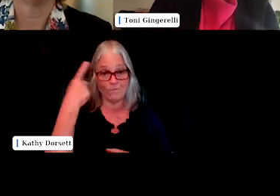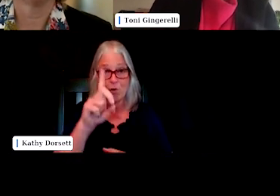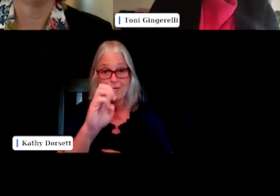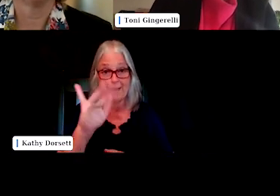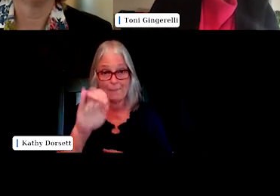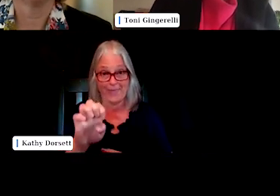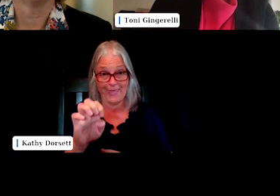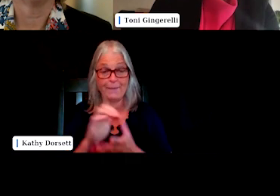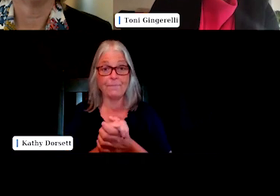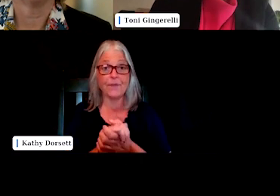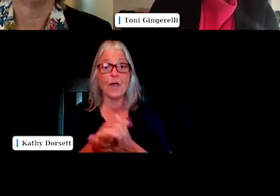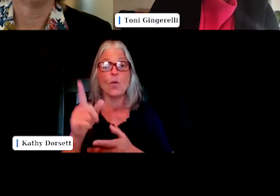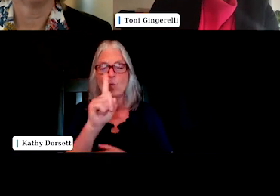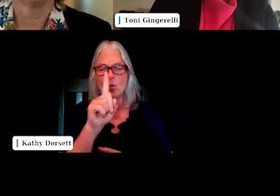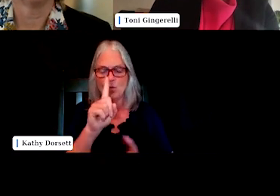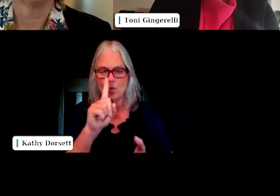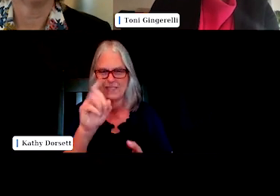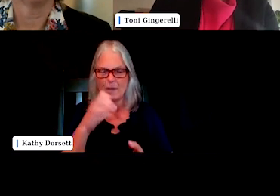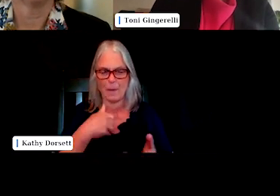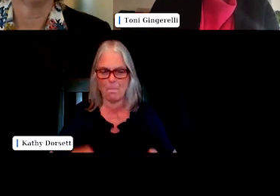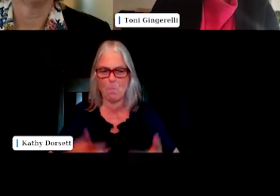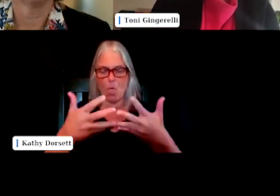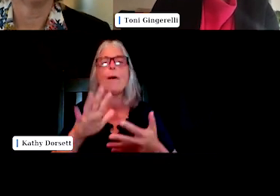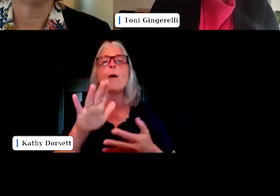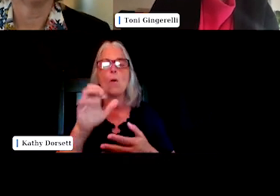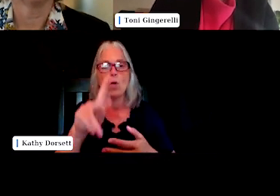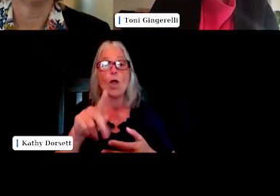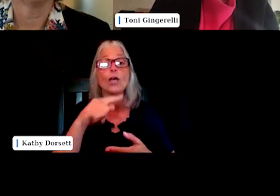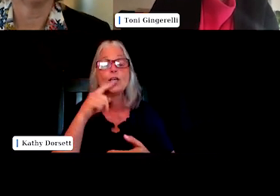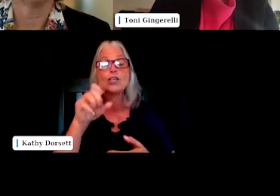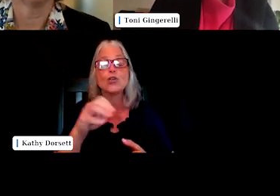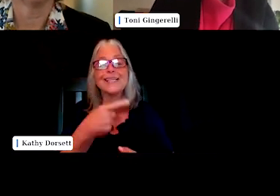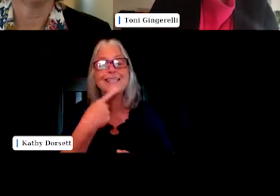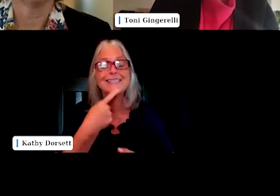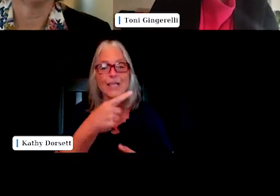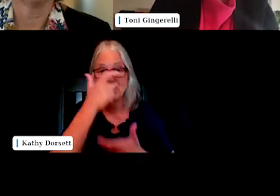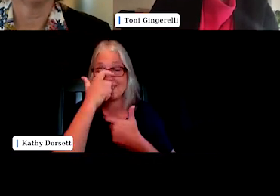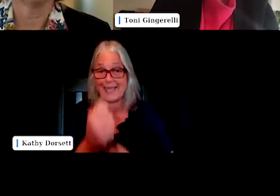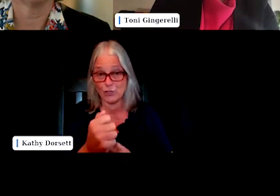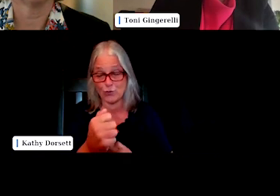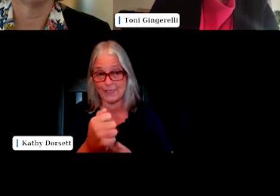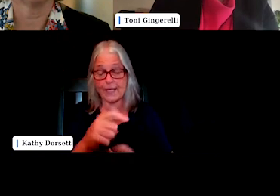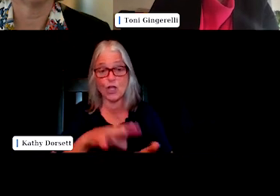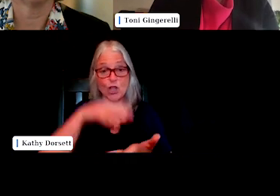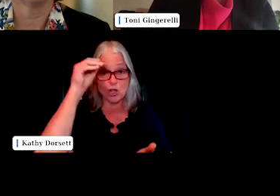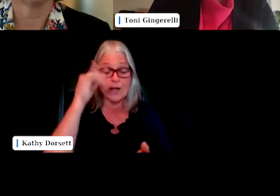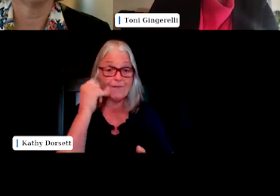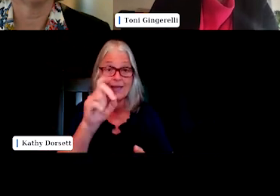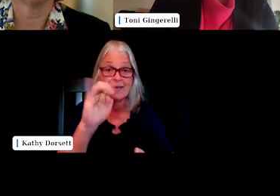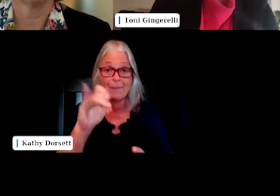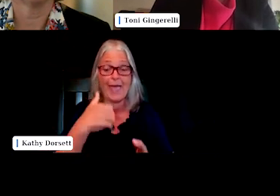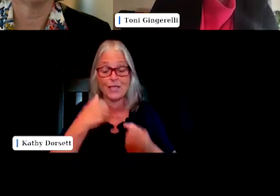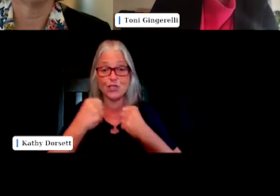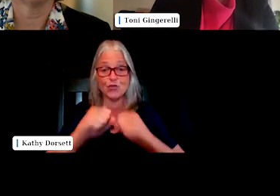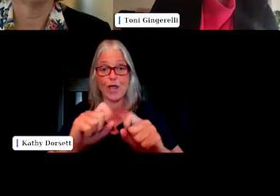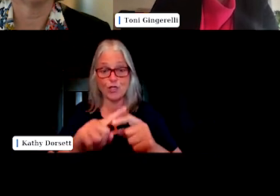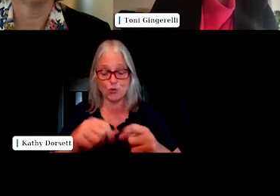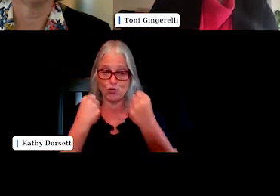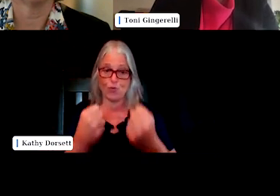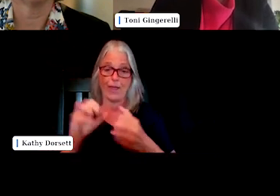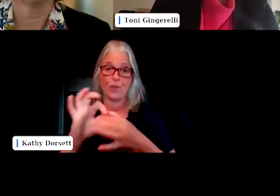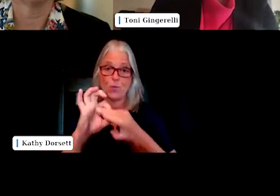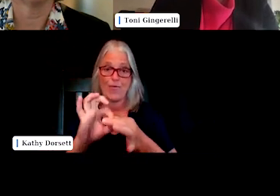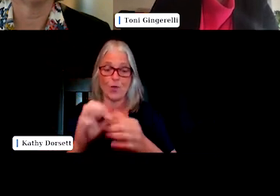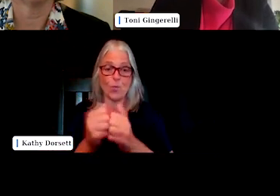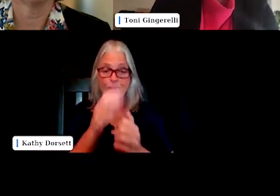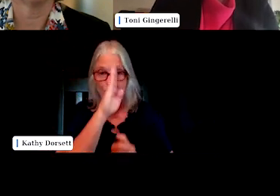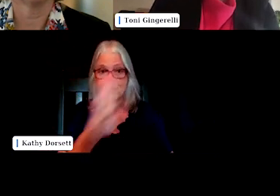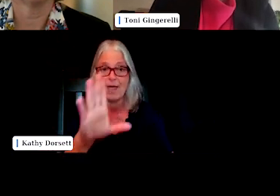Give me one second as I pull this up for you. So, Meredith said. She's interested in learning. If Debbie has any strategies to strengthen the relationship with direct care. Professionals.